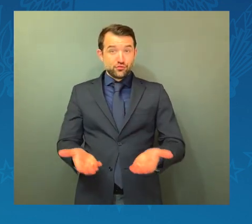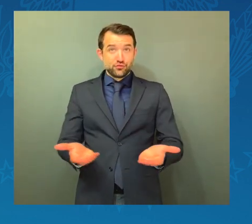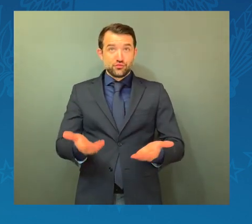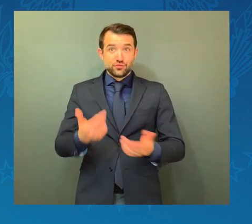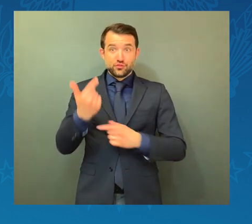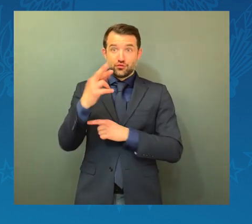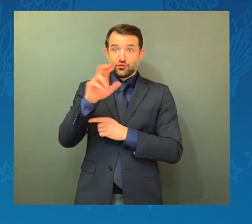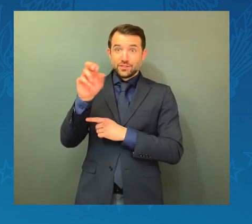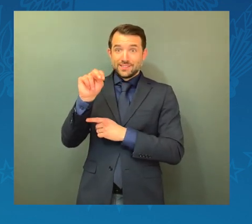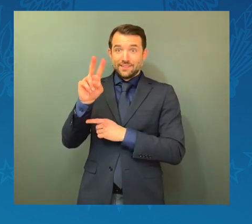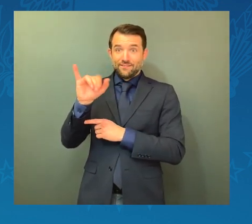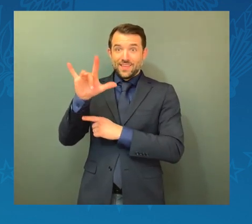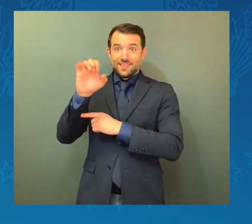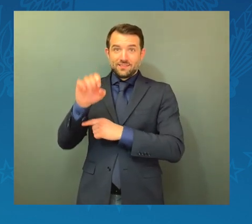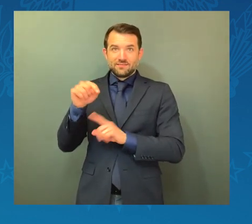take the temperature of how we're doing